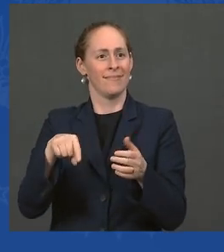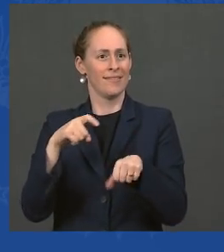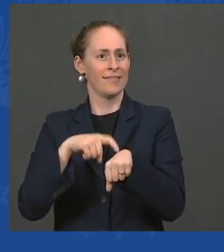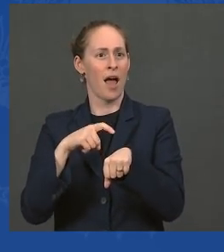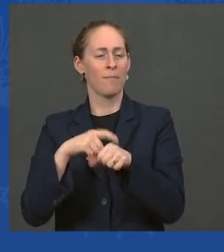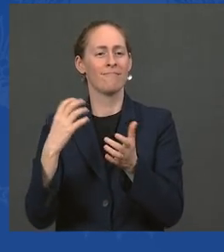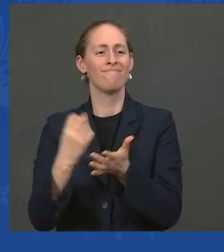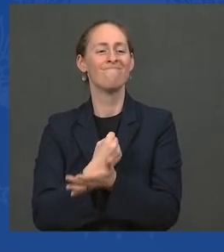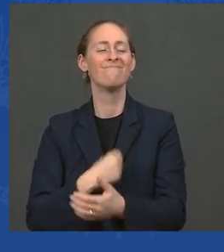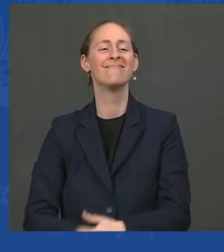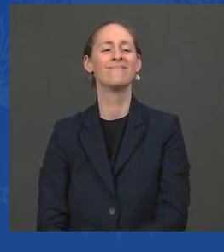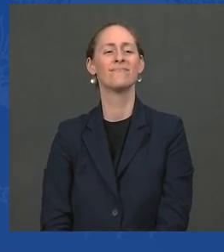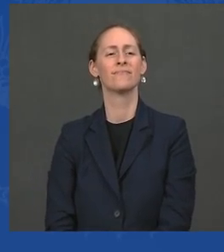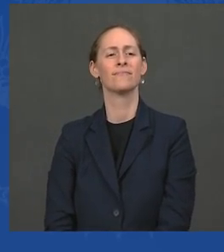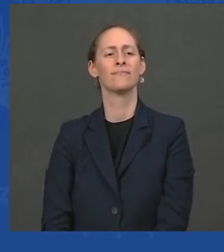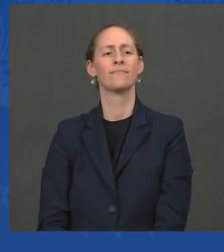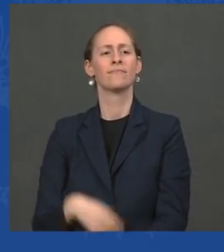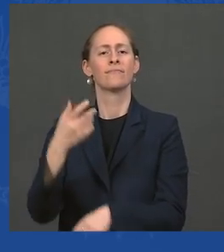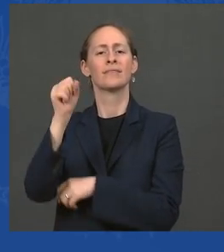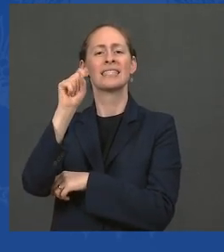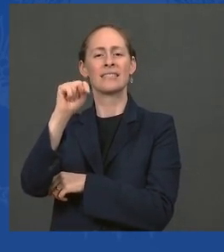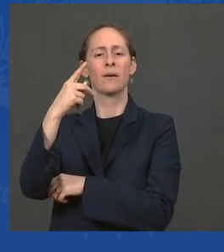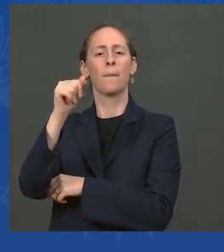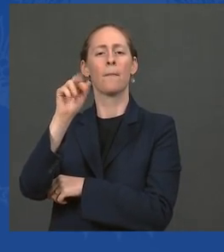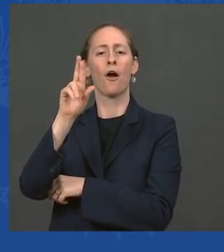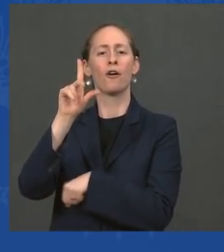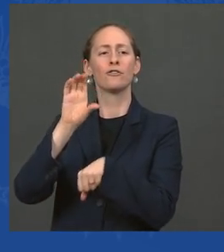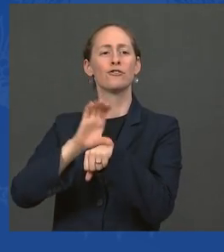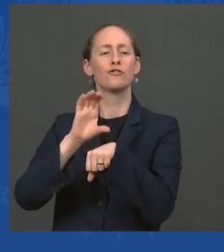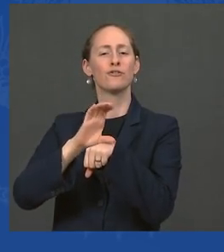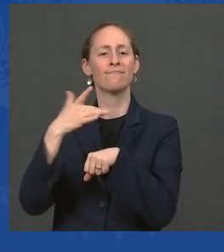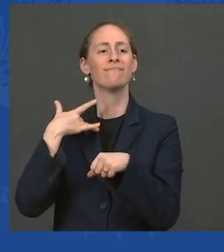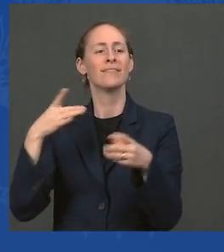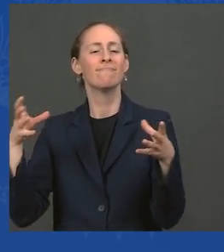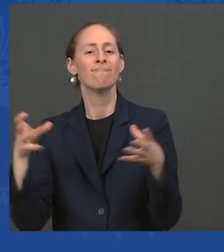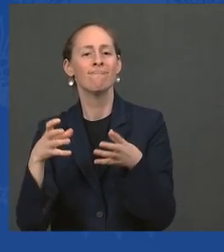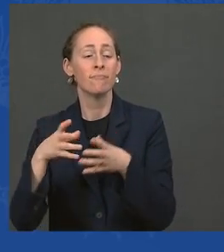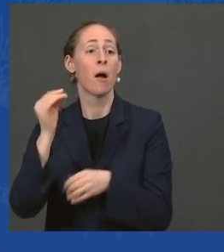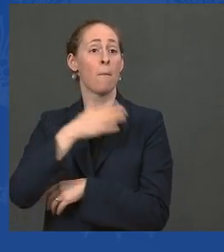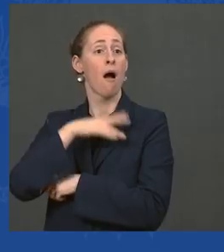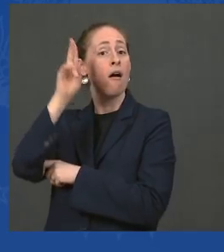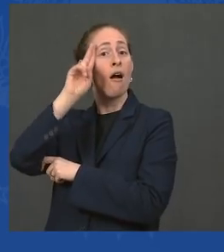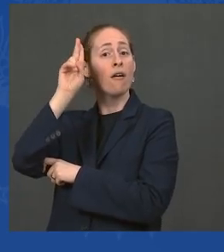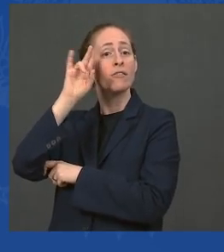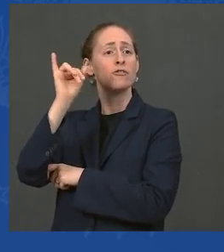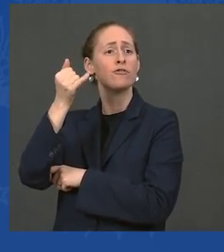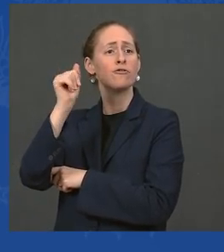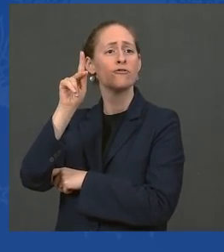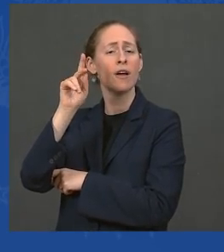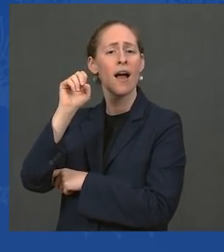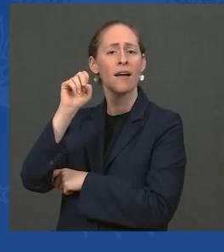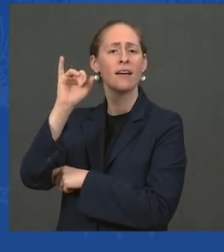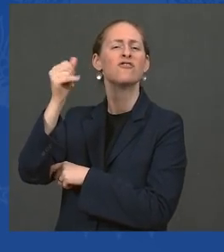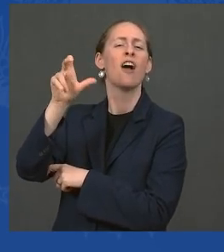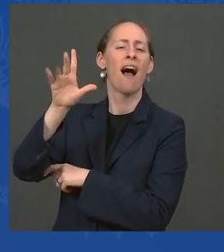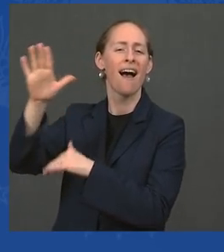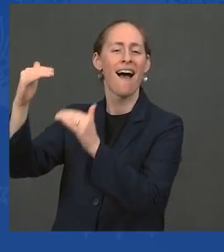at my Uncle Jack Finnegan's house. His daughters are here. And he was -- he taught up at "The U."